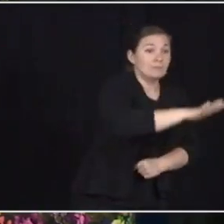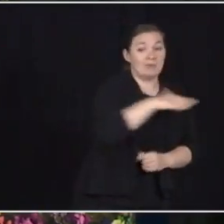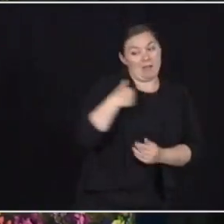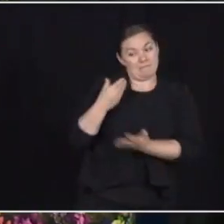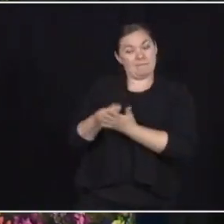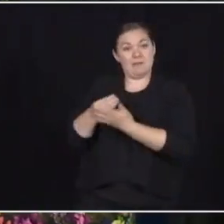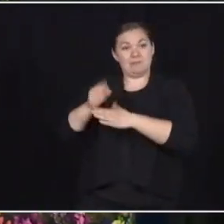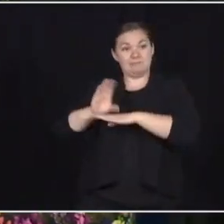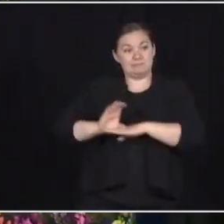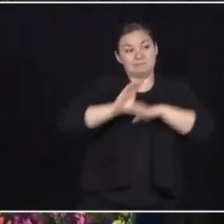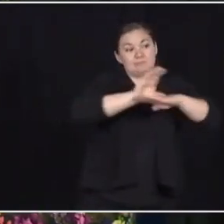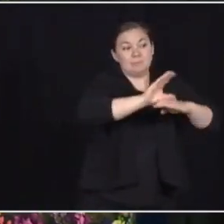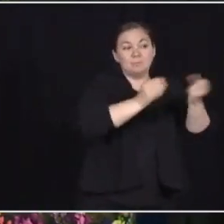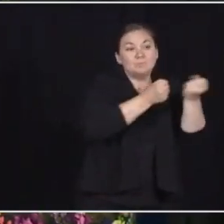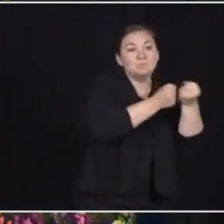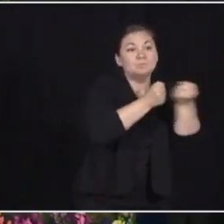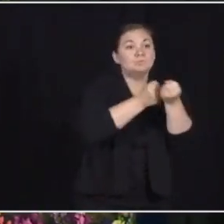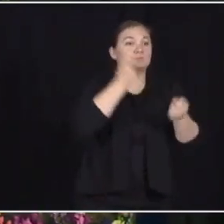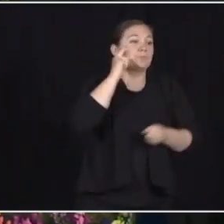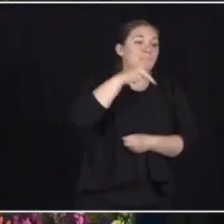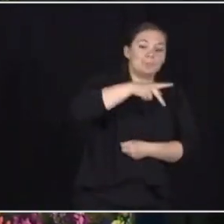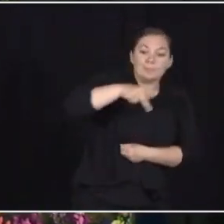on making sure